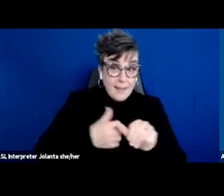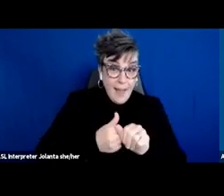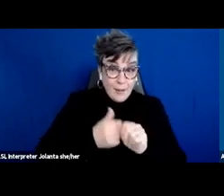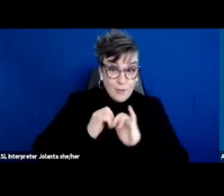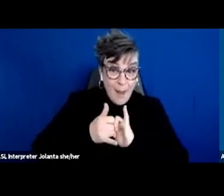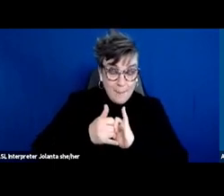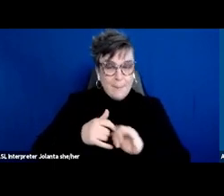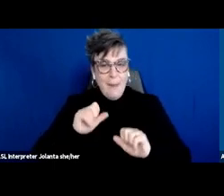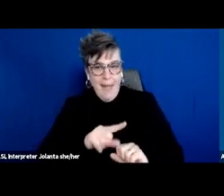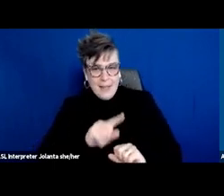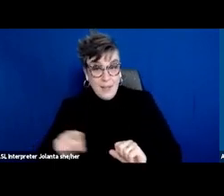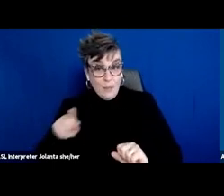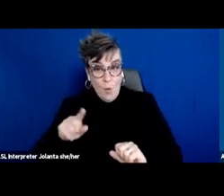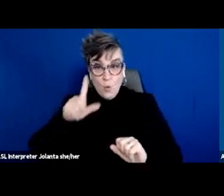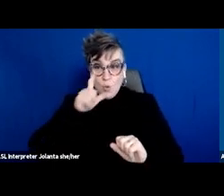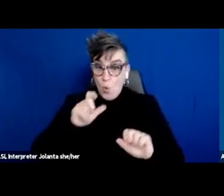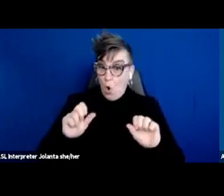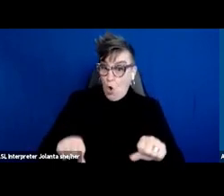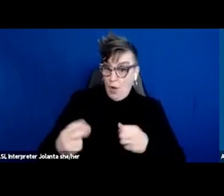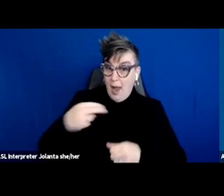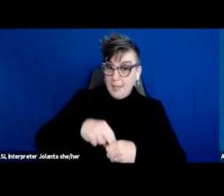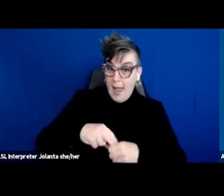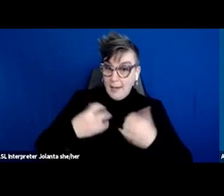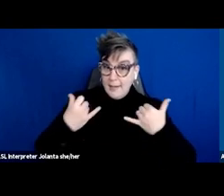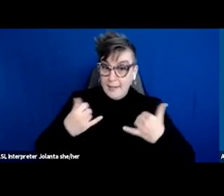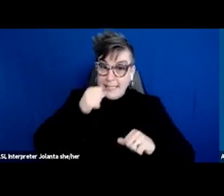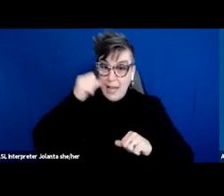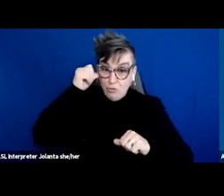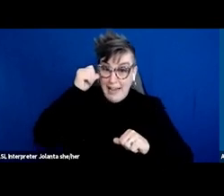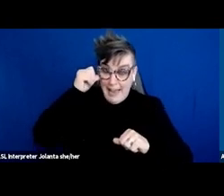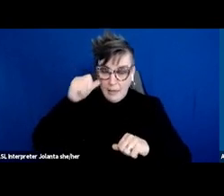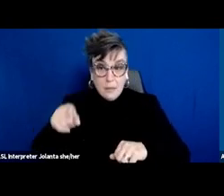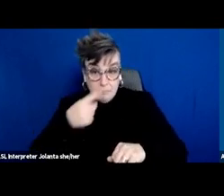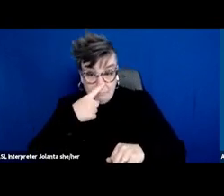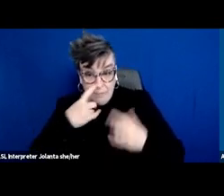who were able to attend yesterday's session to tell us, in the chat box, what were your